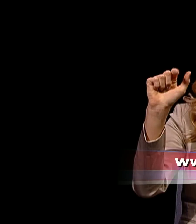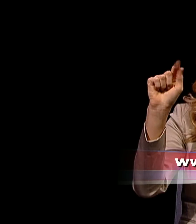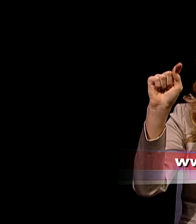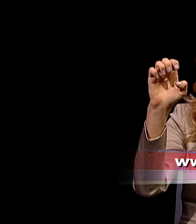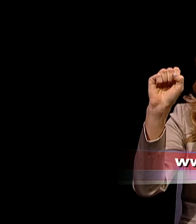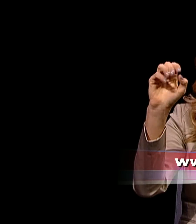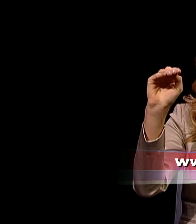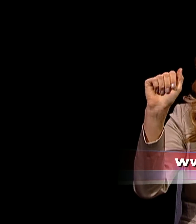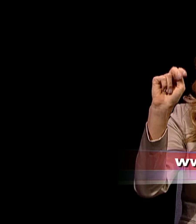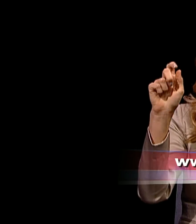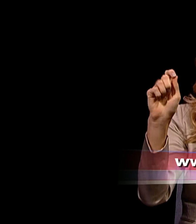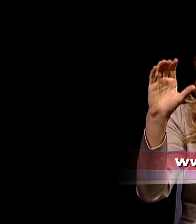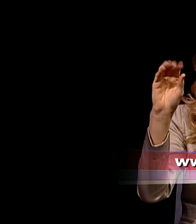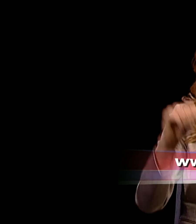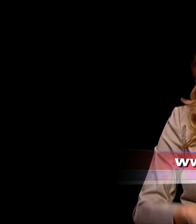www.americanstatesman.com.